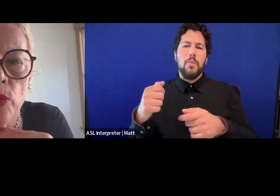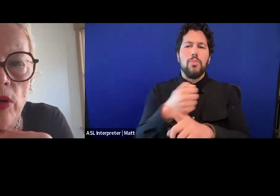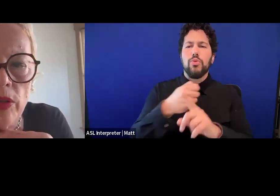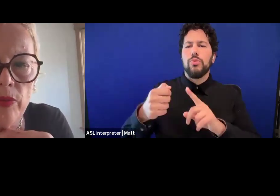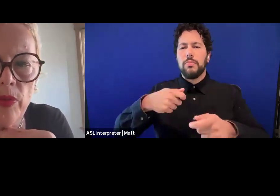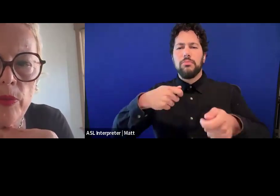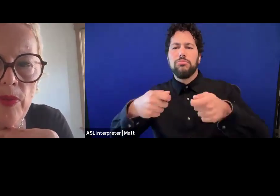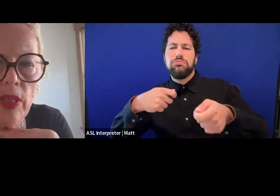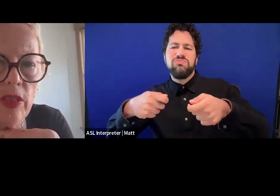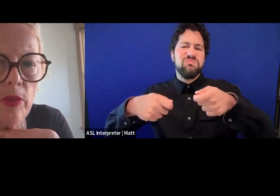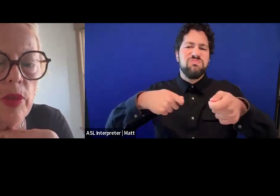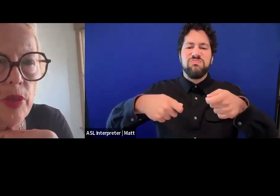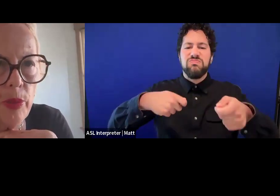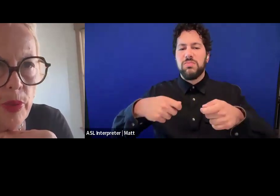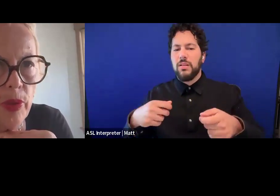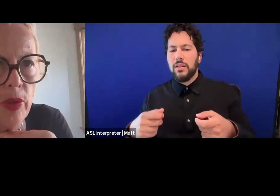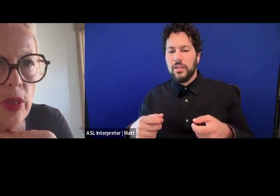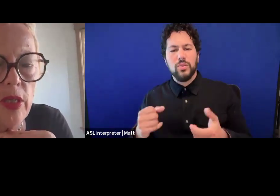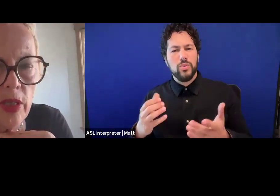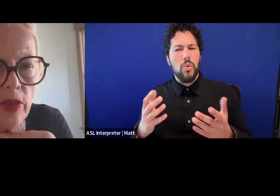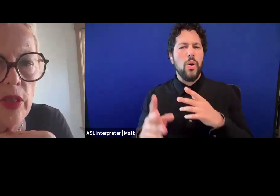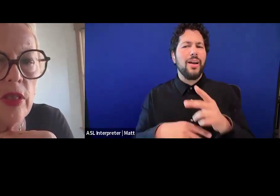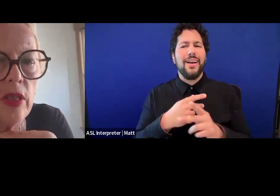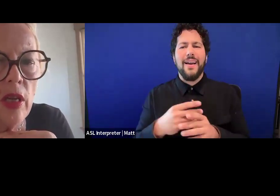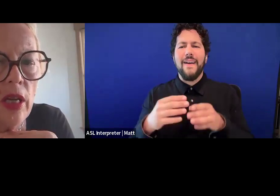So, what are the forms of leadership that support endurance